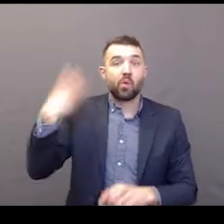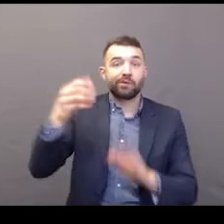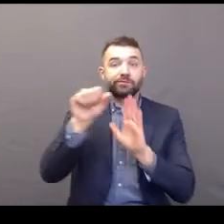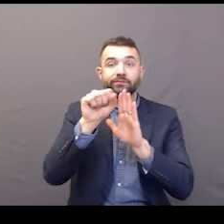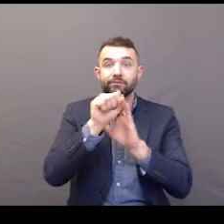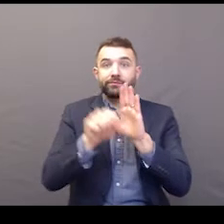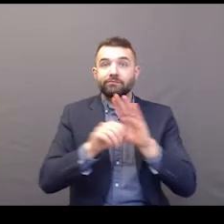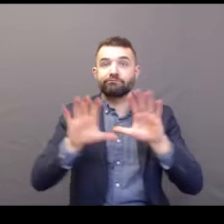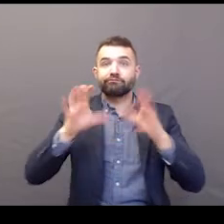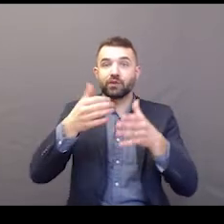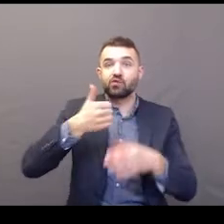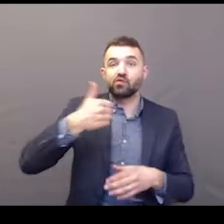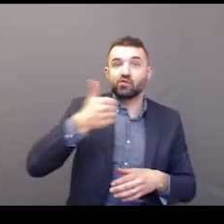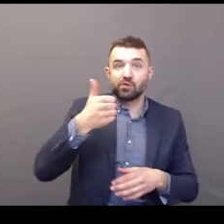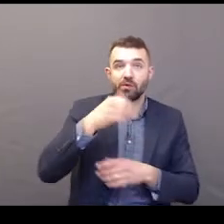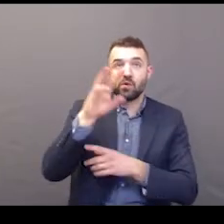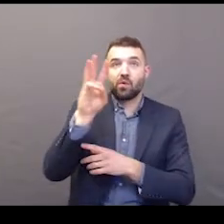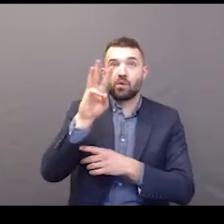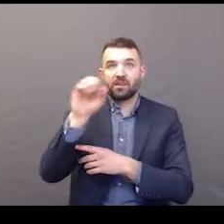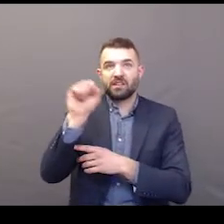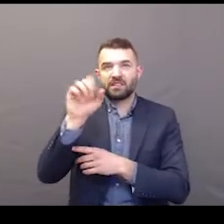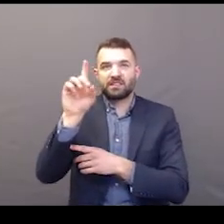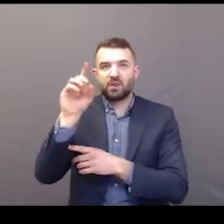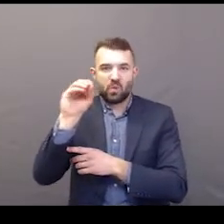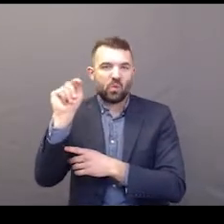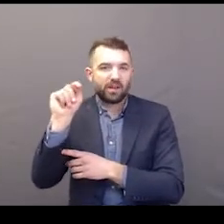and cities along to corridor, to develop and review the design.